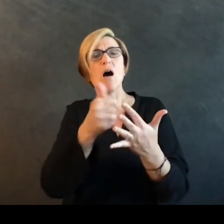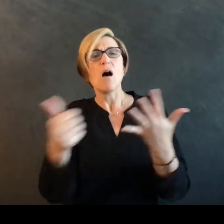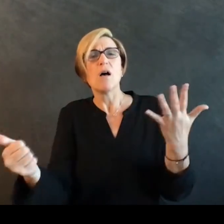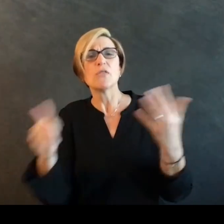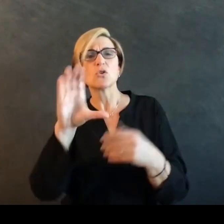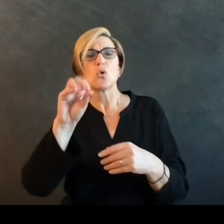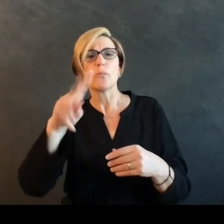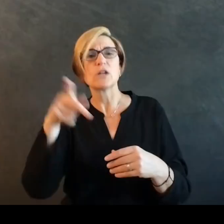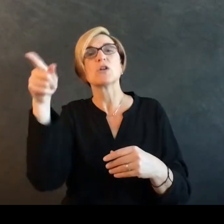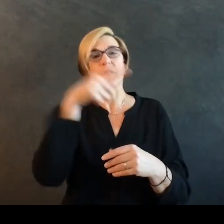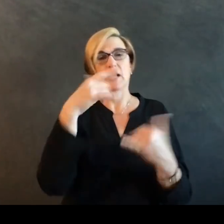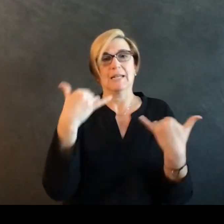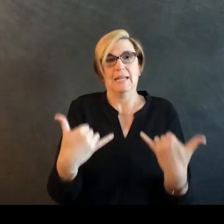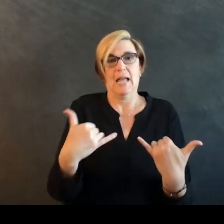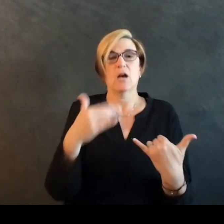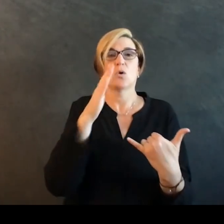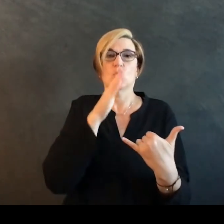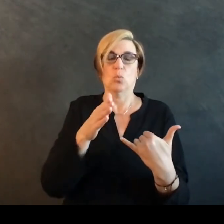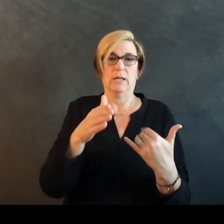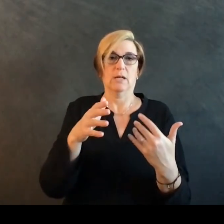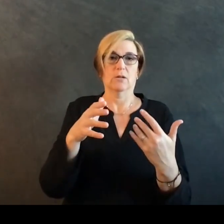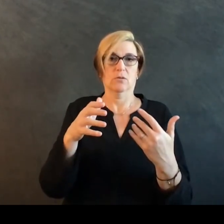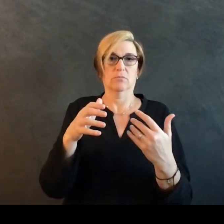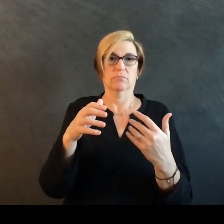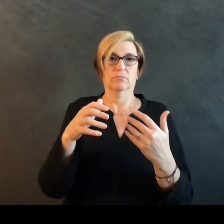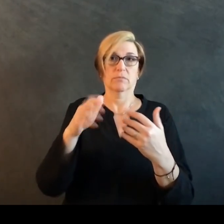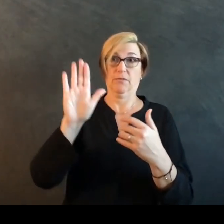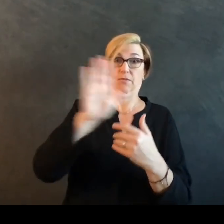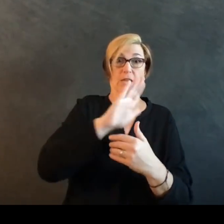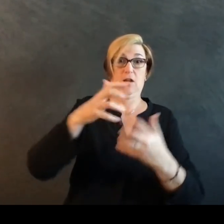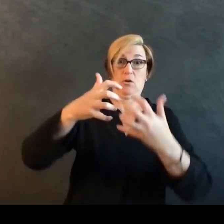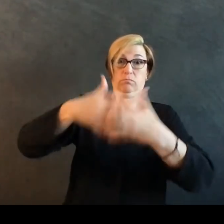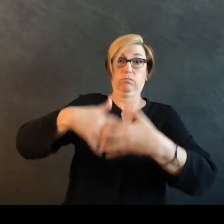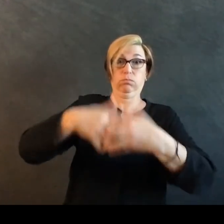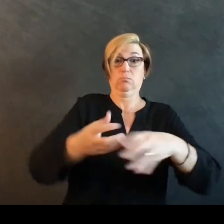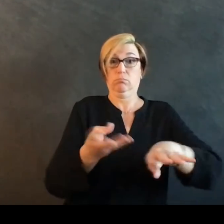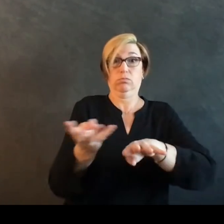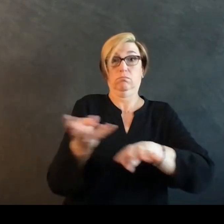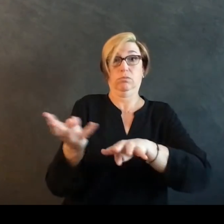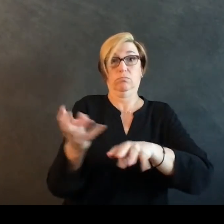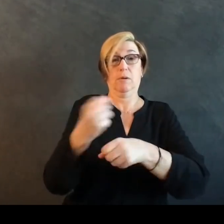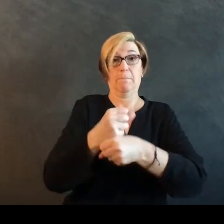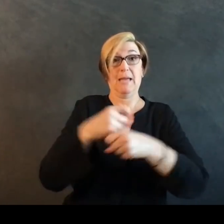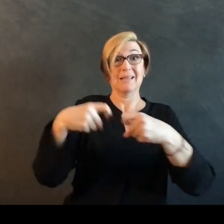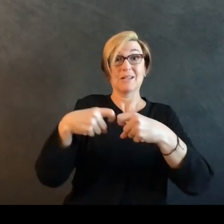rapid production of ventilators we have over a hundred thousand being built